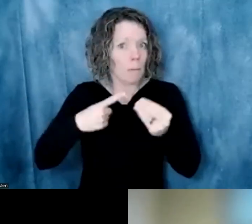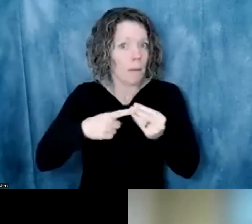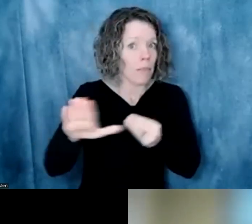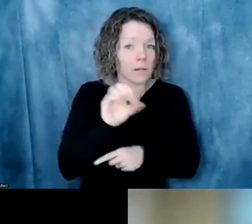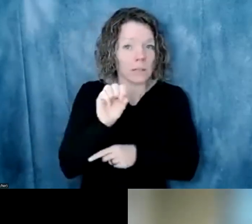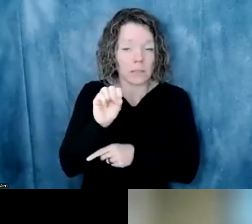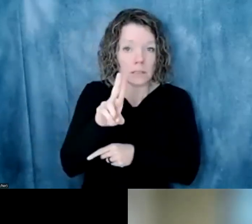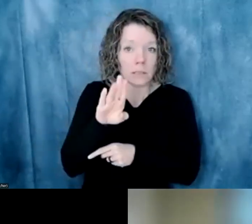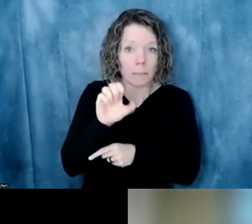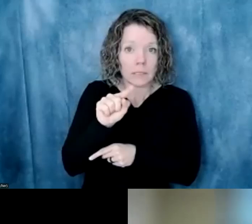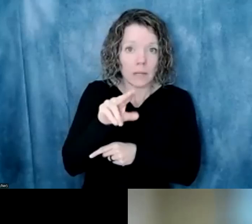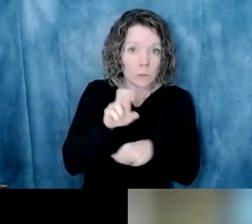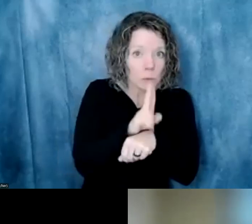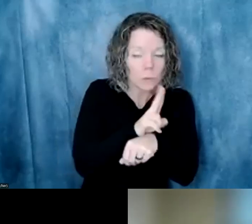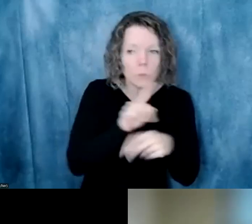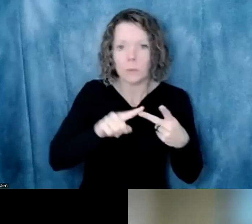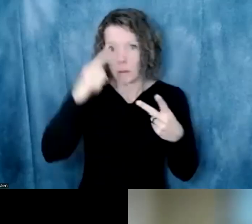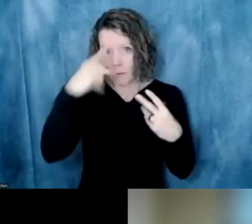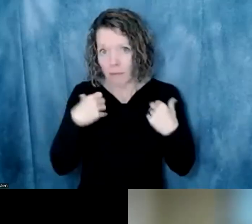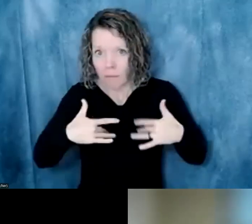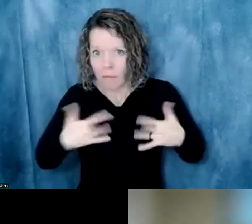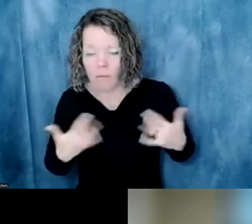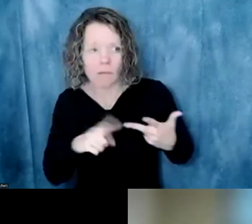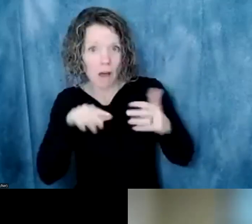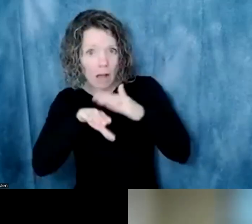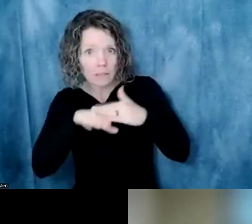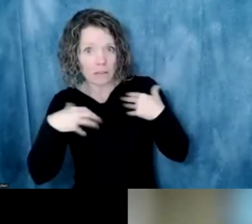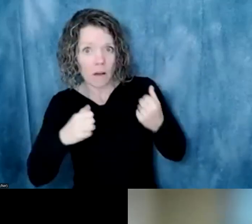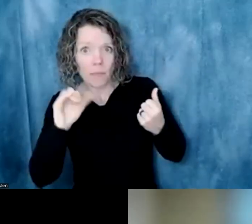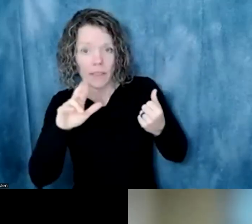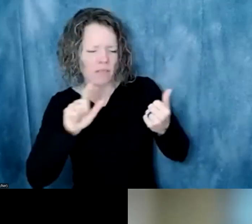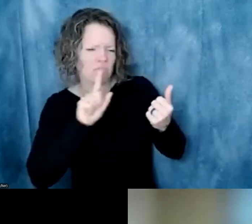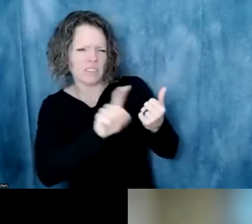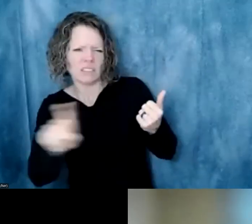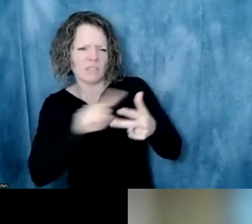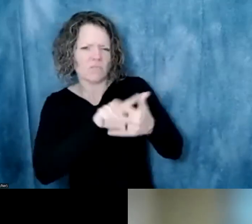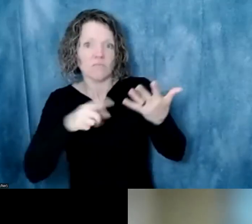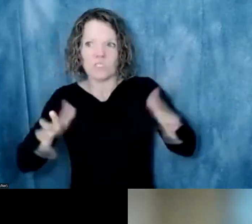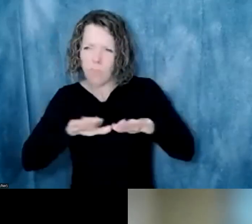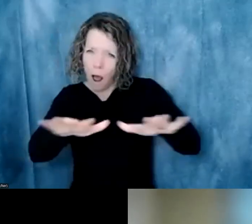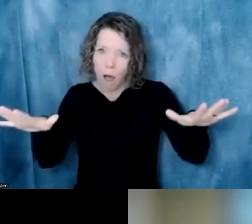access to mental health care. She has spearheaded a large, pragmatic clinical effectiveness trial